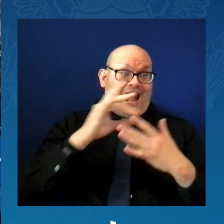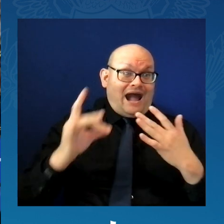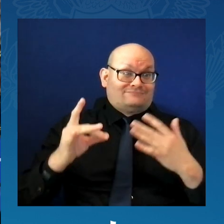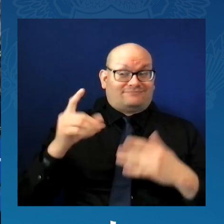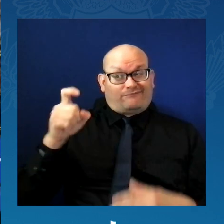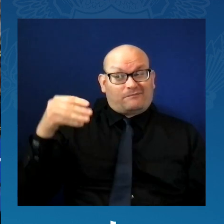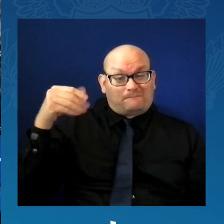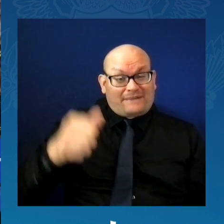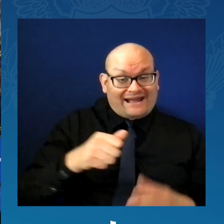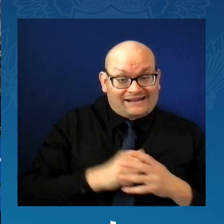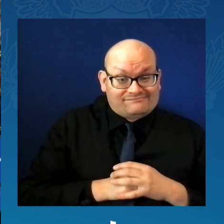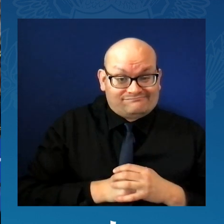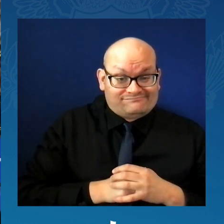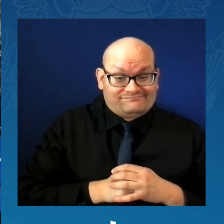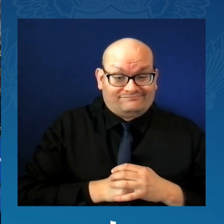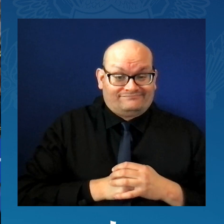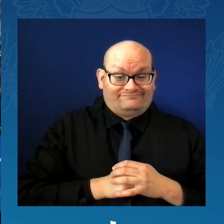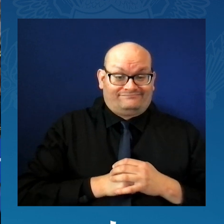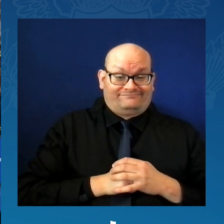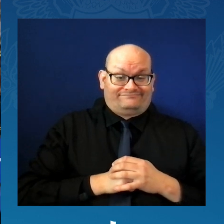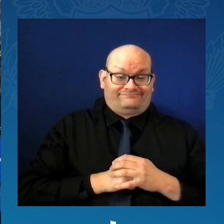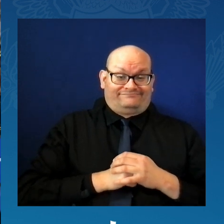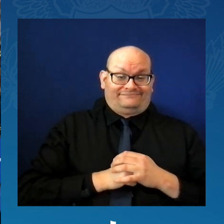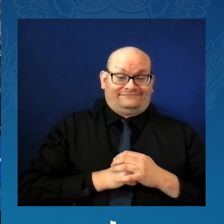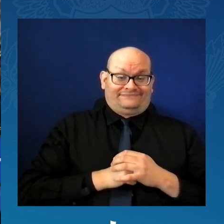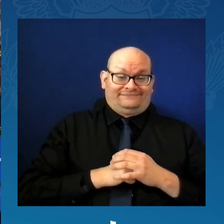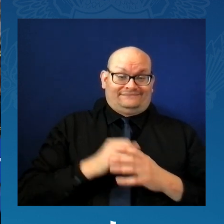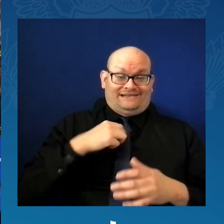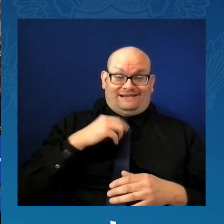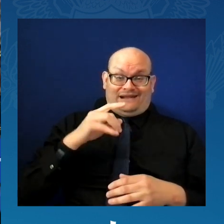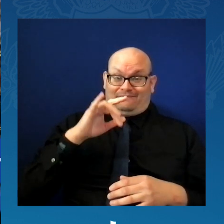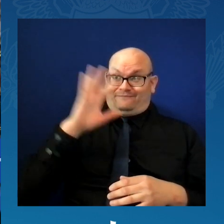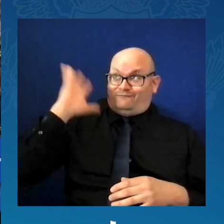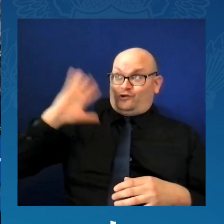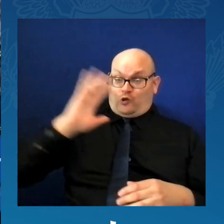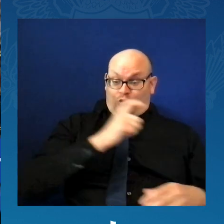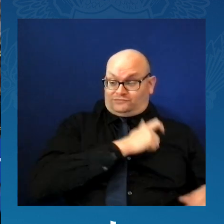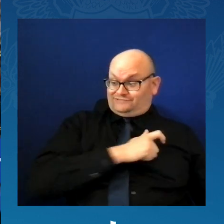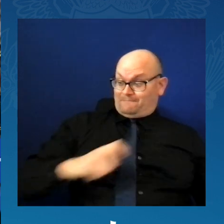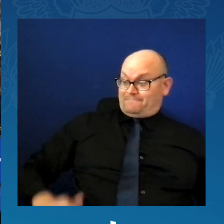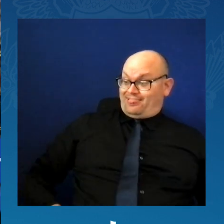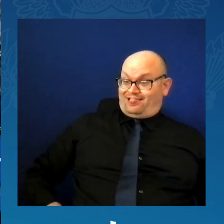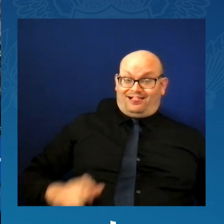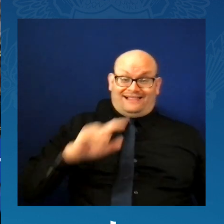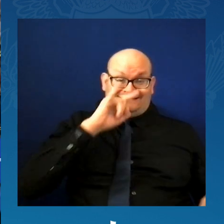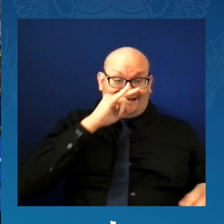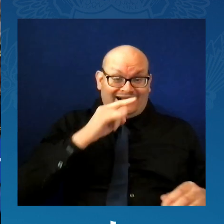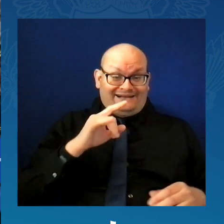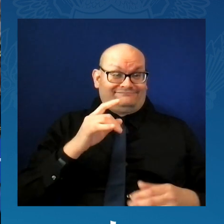The U.S. government saw the significant role the seatbelts played in saving lives and mandated them in all cars.